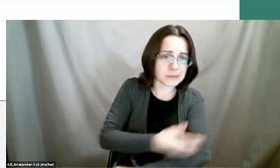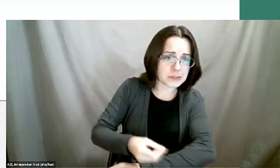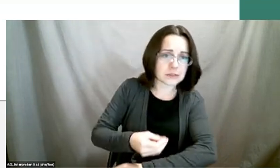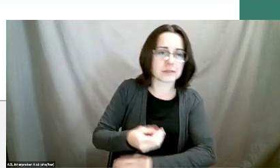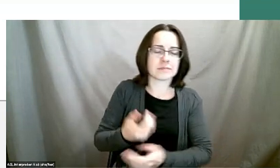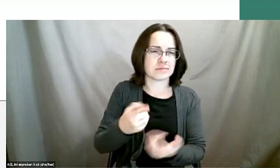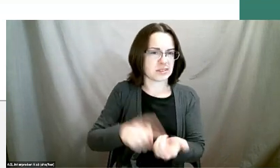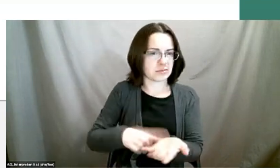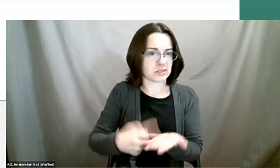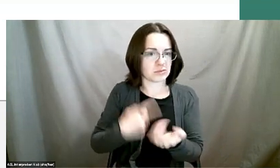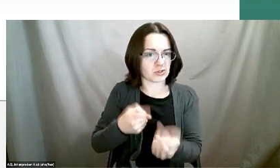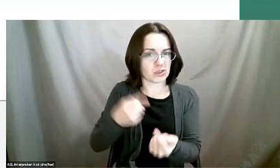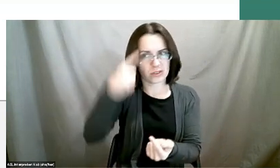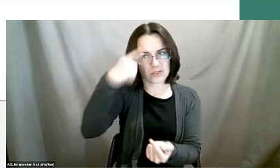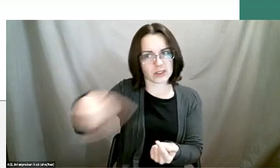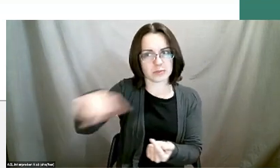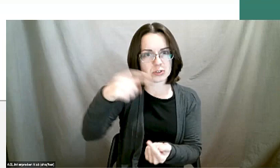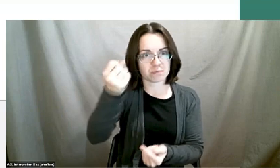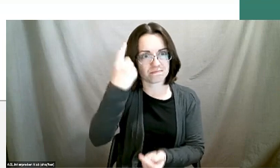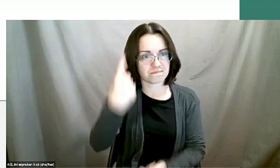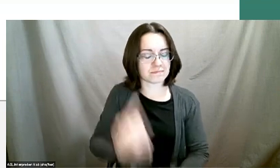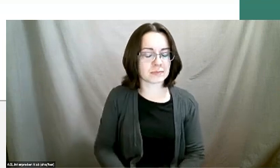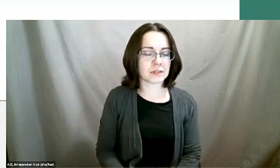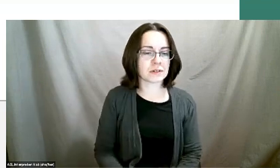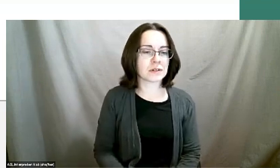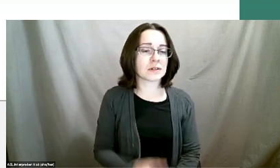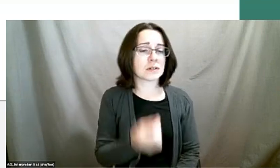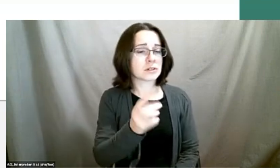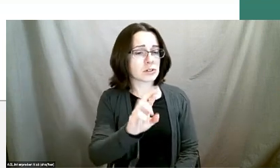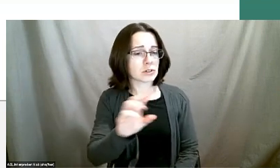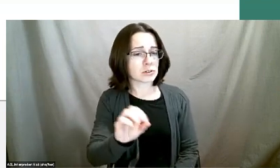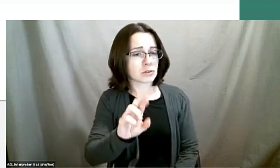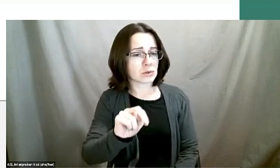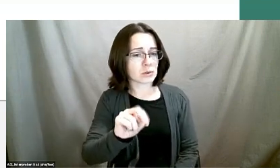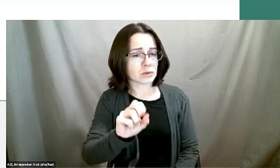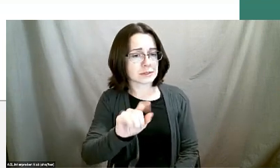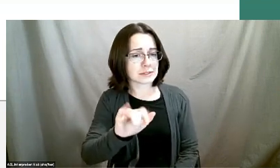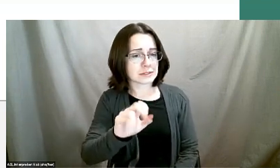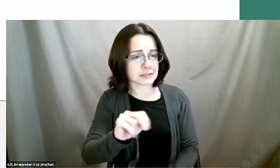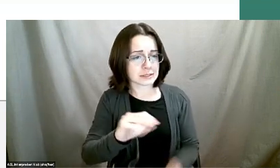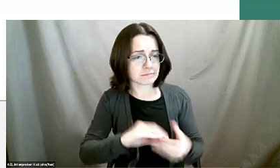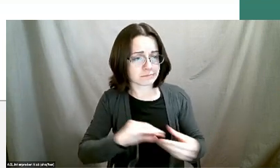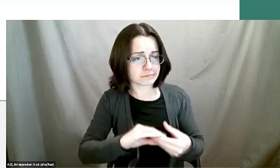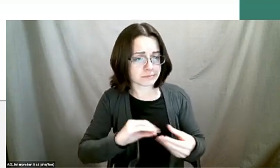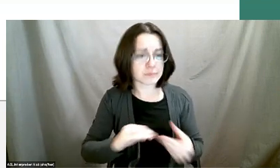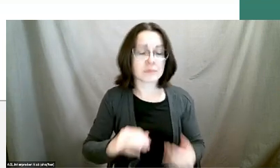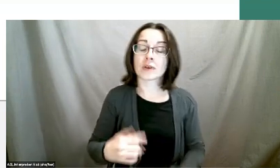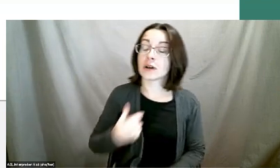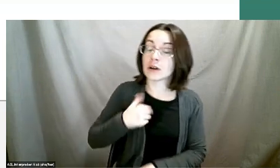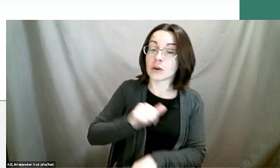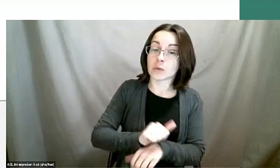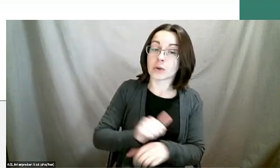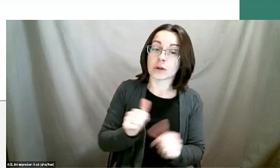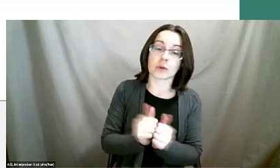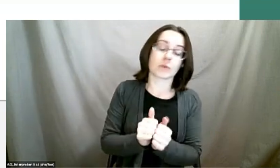Well, I work in a practice that has a huge new immigrant population.